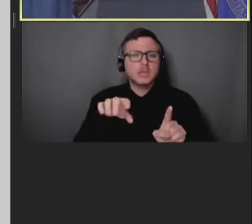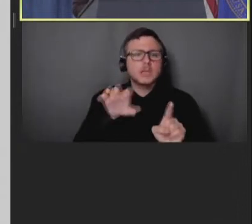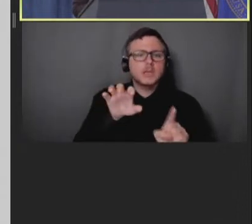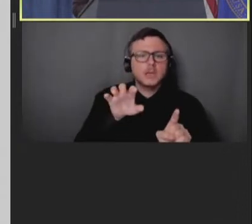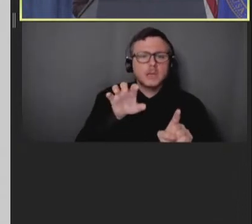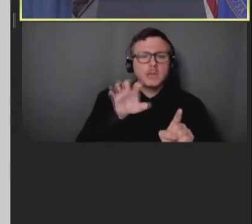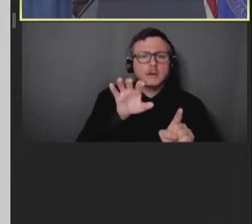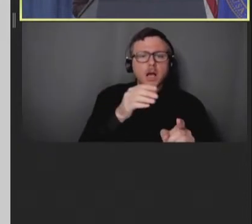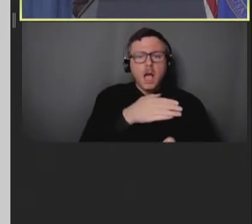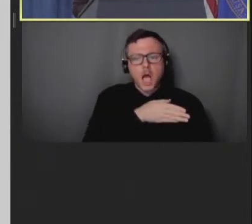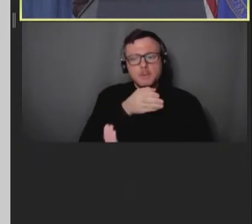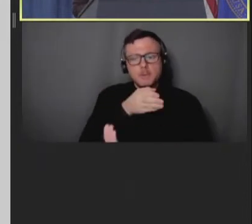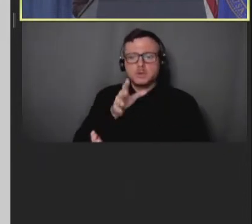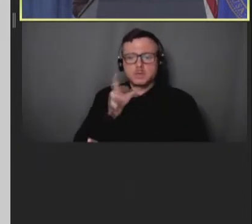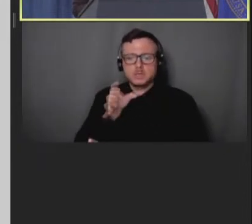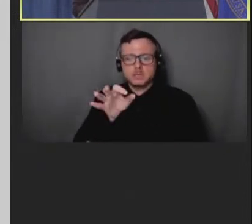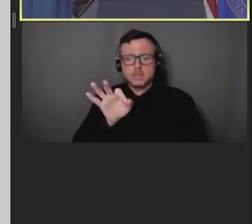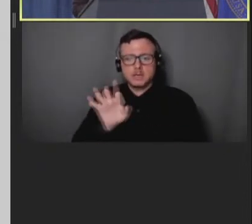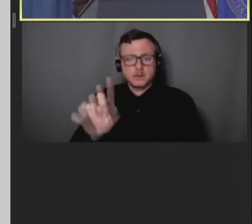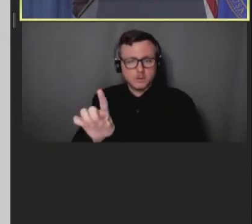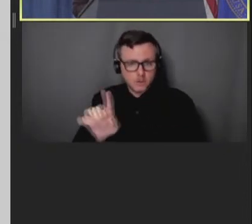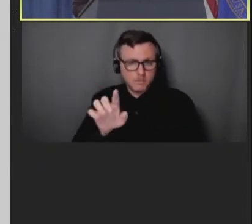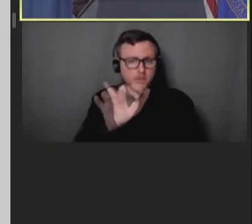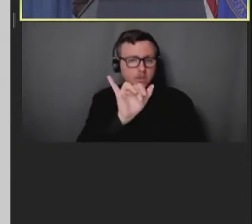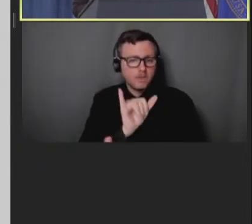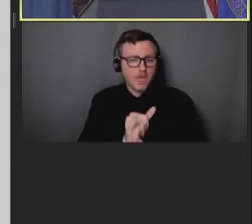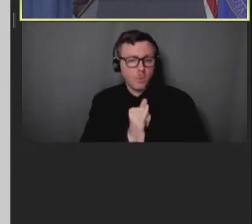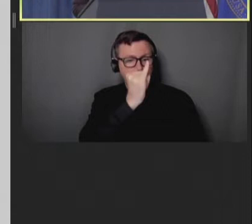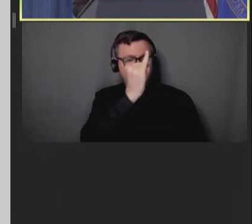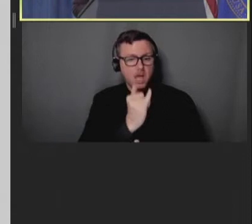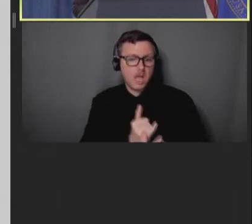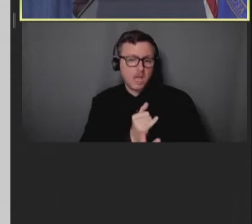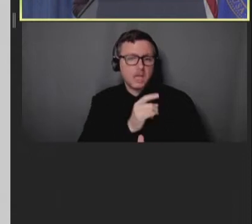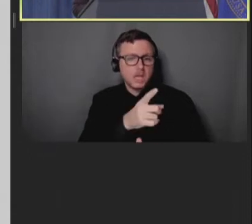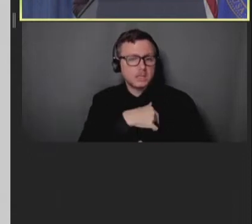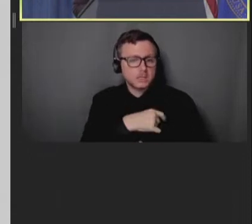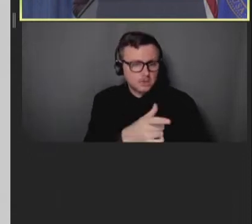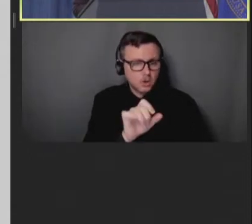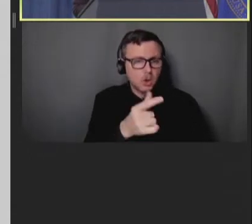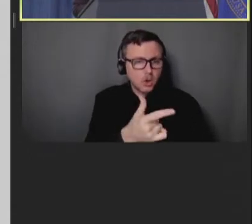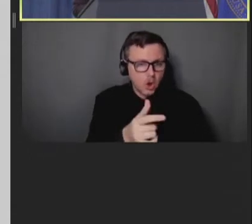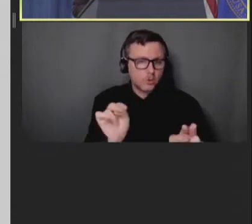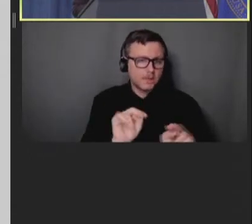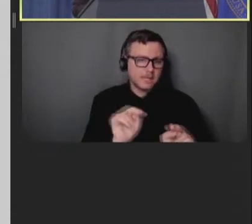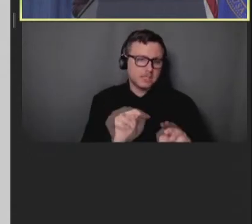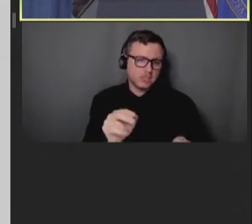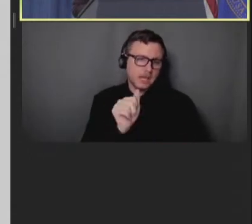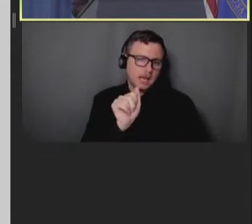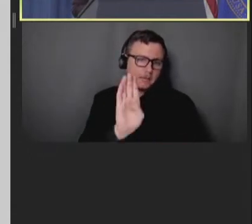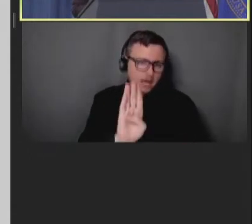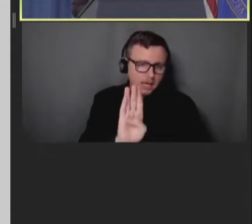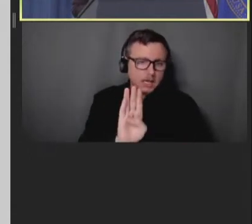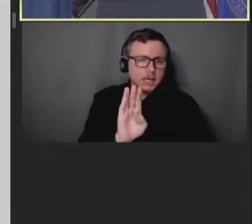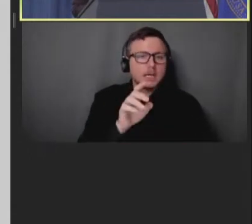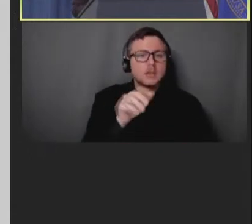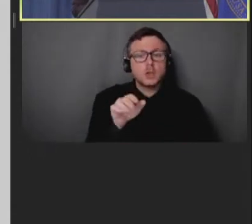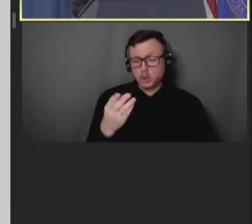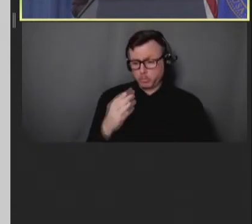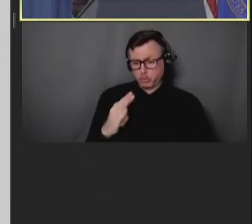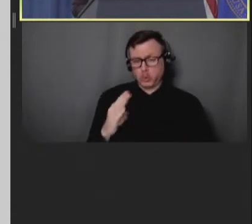is the log neutralization antibody. In blue, is the neutralizing results to D614G,